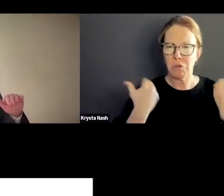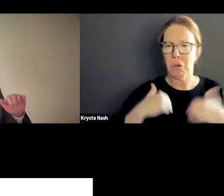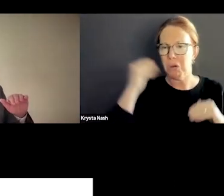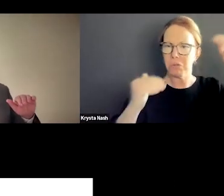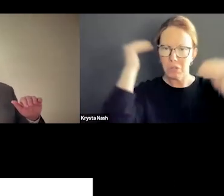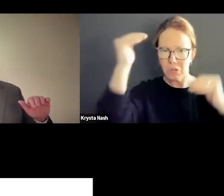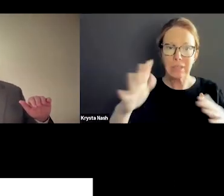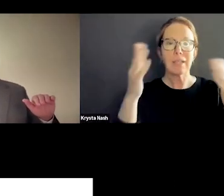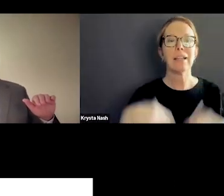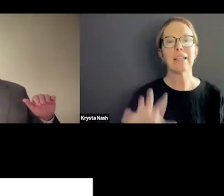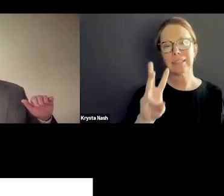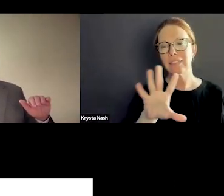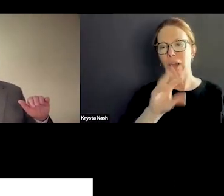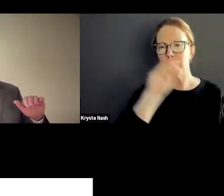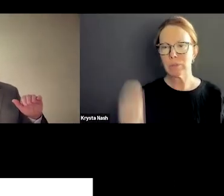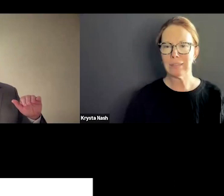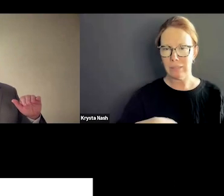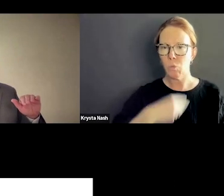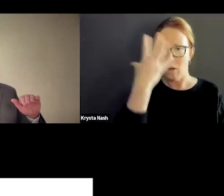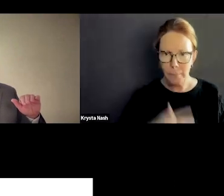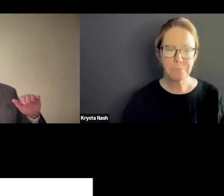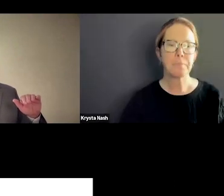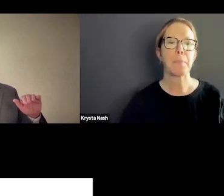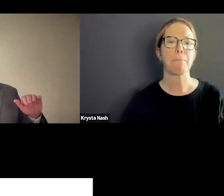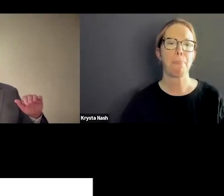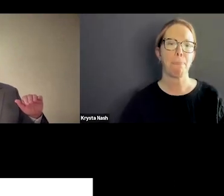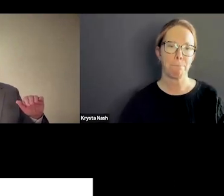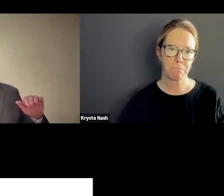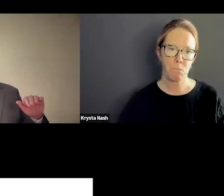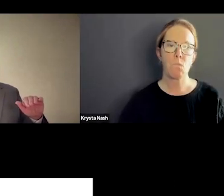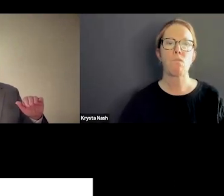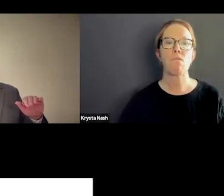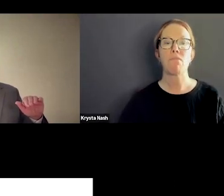65% identified as white. Of those who were in our study,